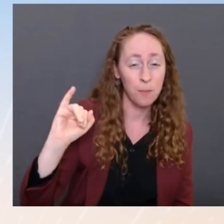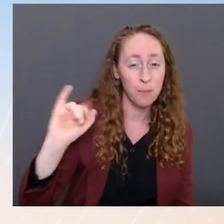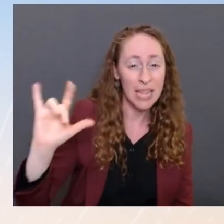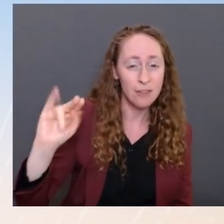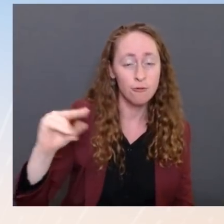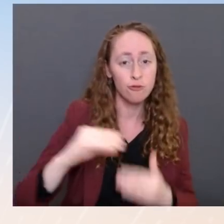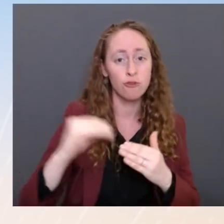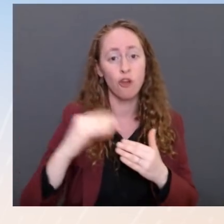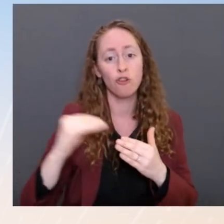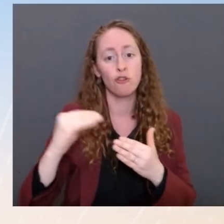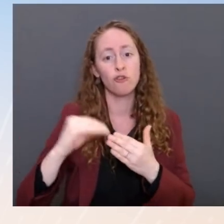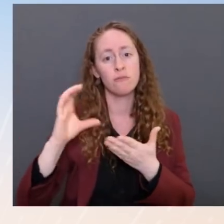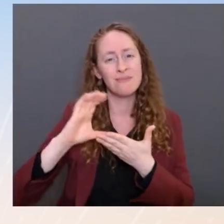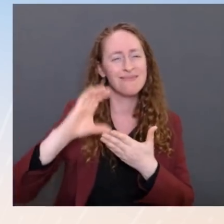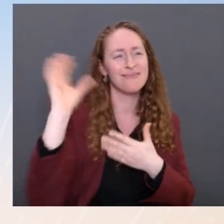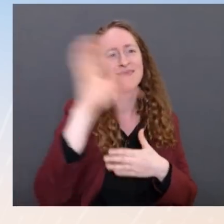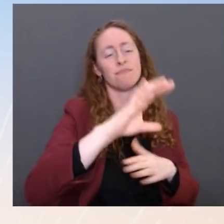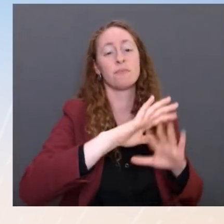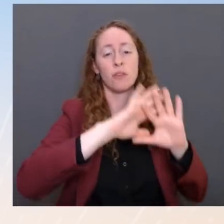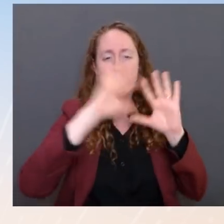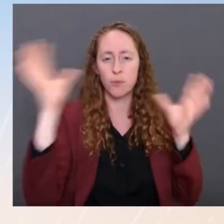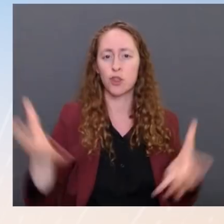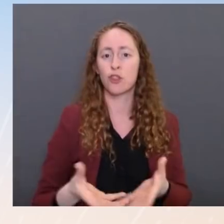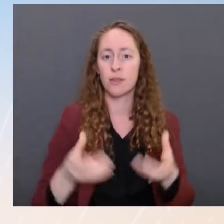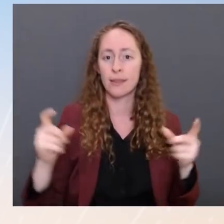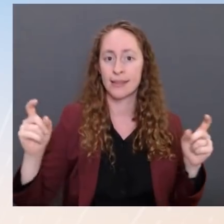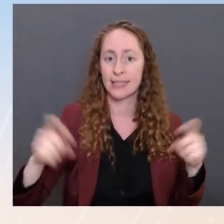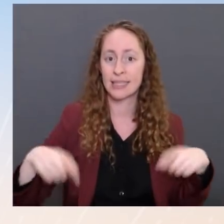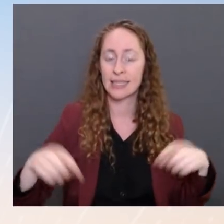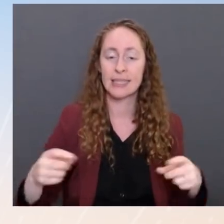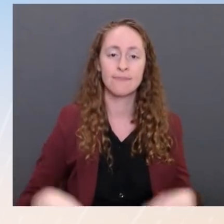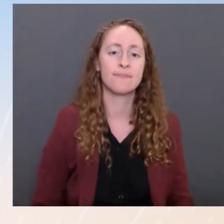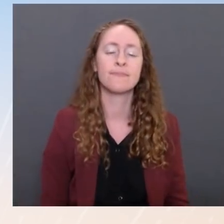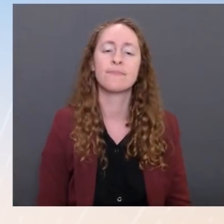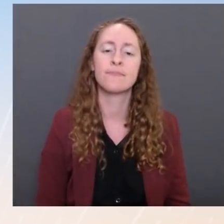And she did that because there's a recognition, an acknowledgement that we want to continue